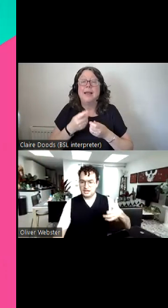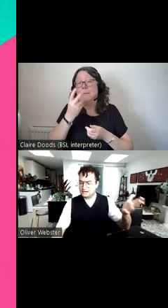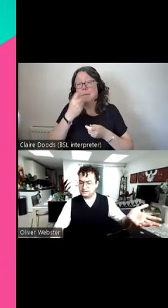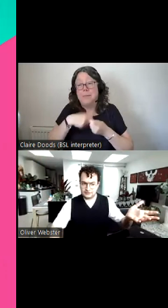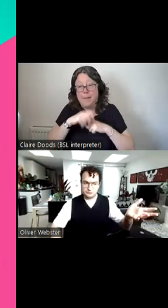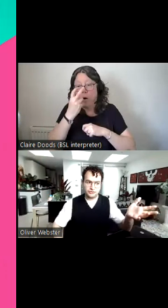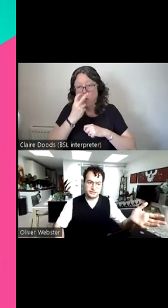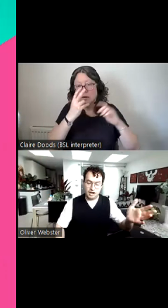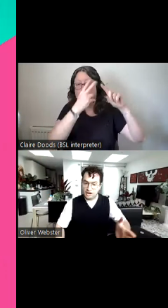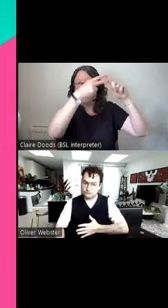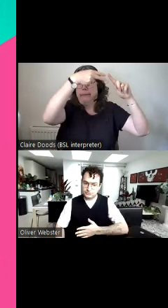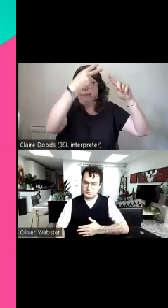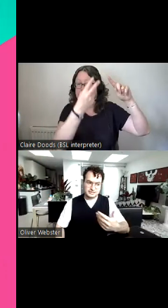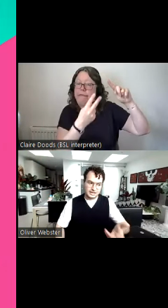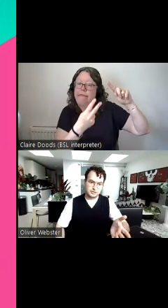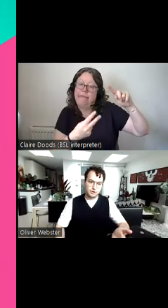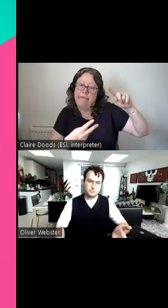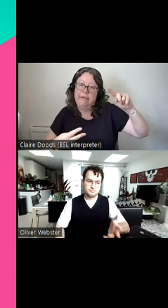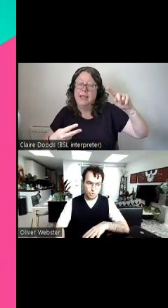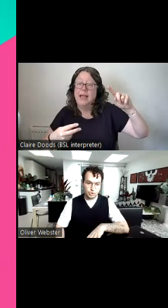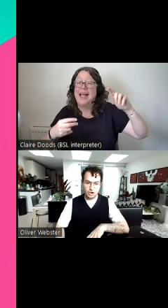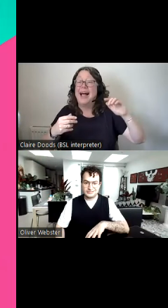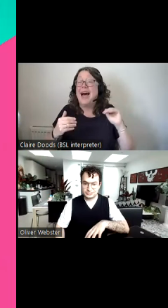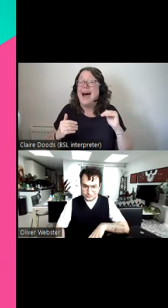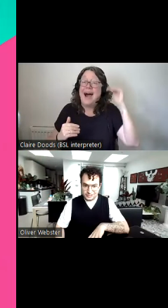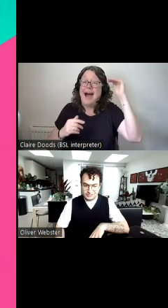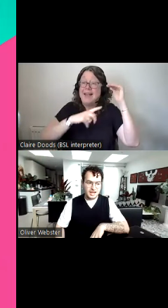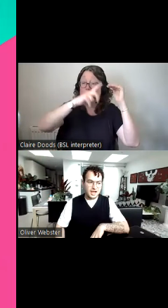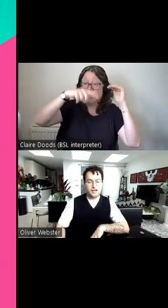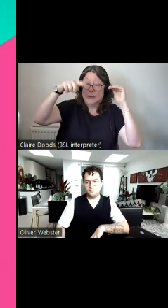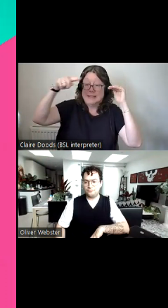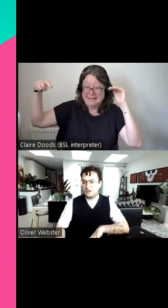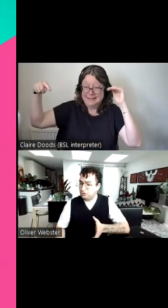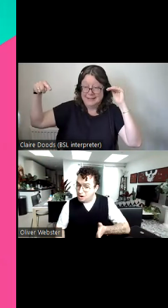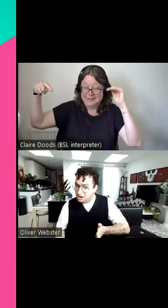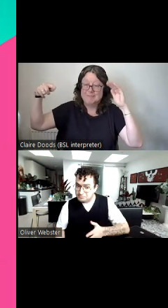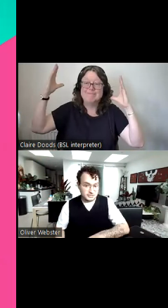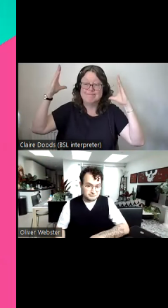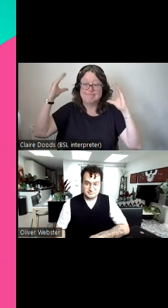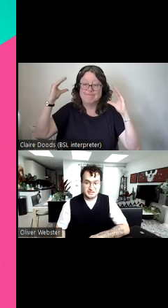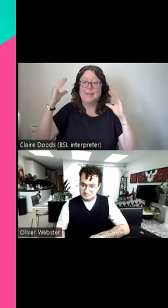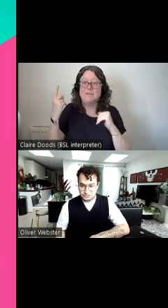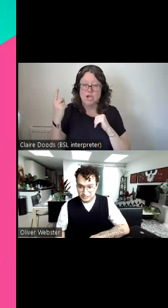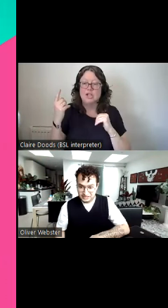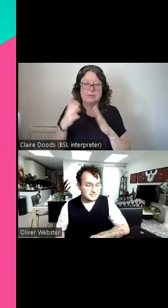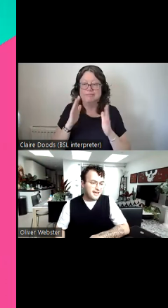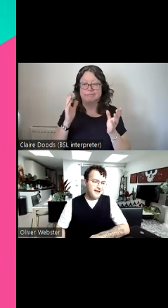It is found that the higher frequencies tend to go more and sooner. I don't know why, but that's just what it is.